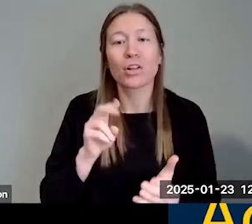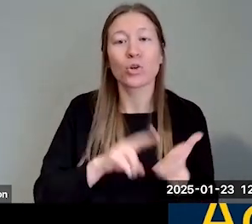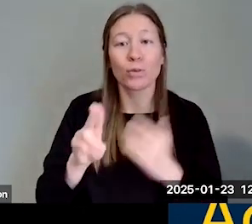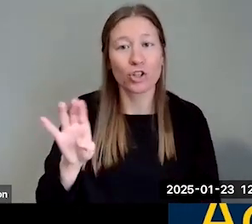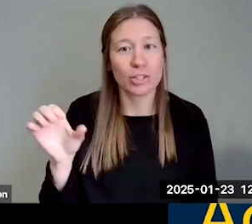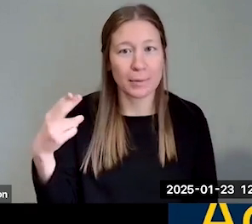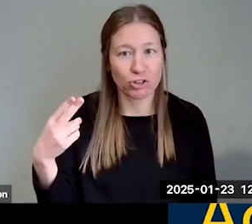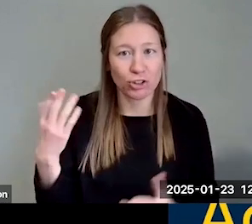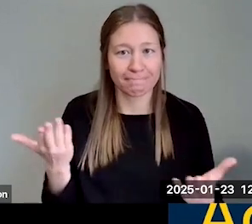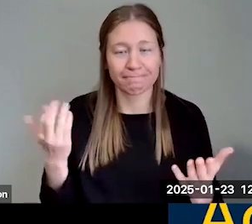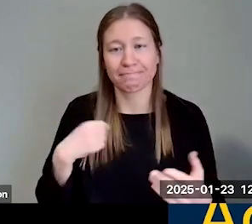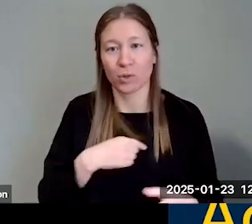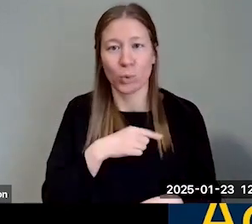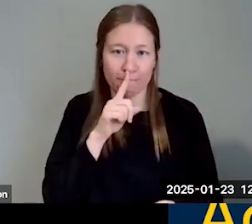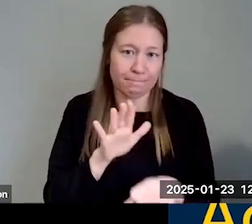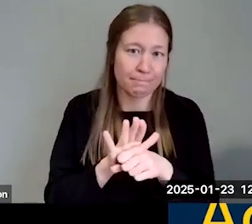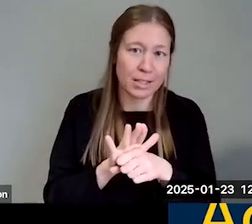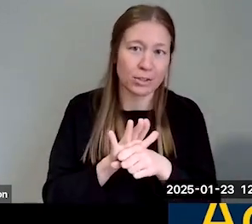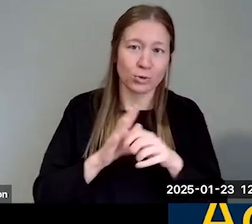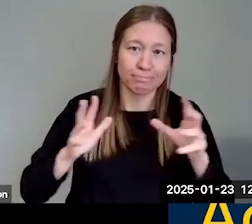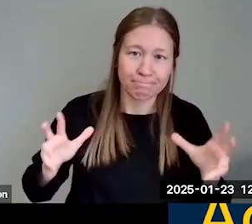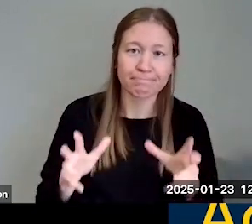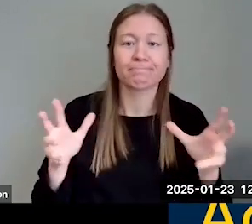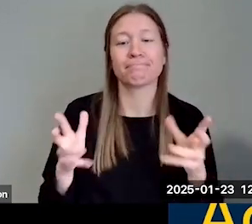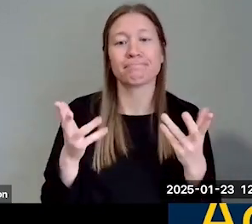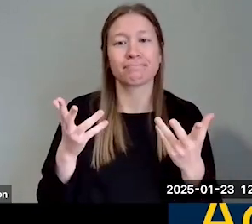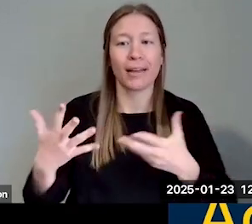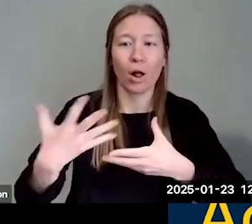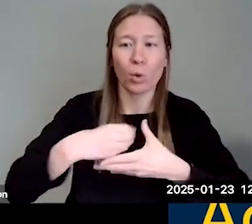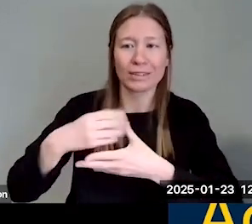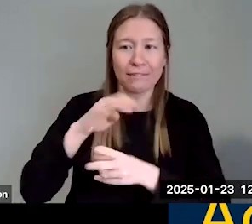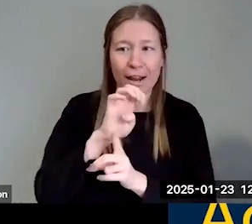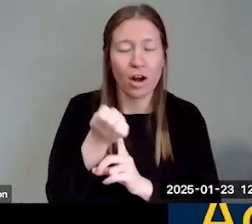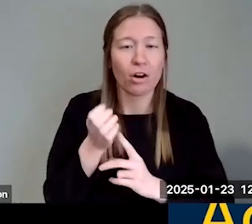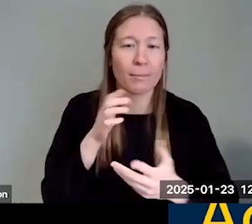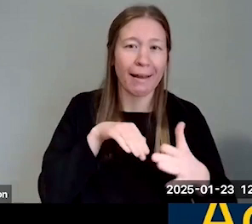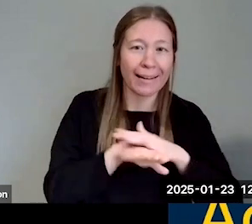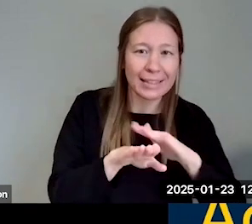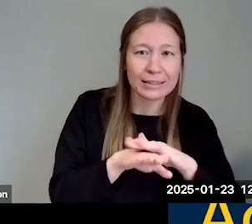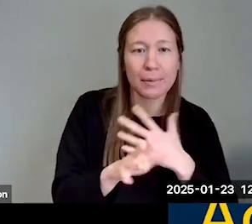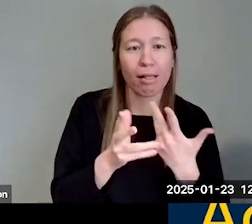is committed to fostering an inclusive environment where accessibility and the needs of disabled individuals